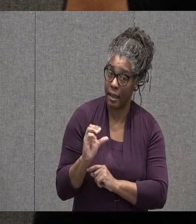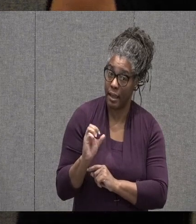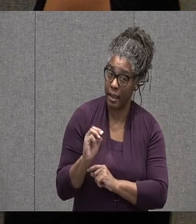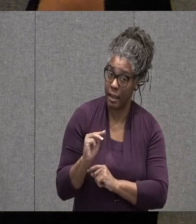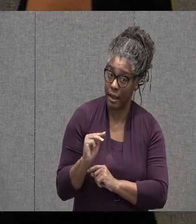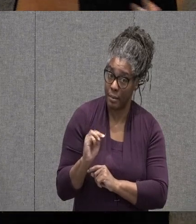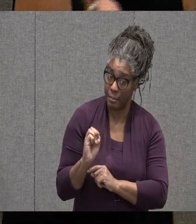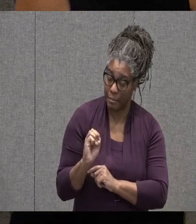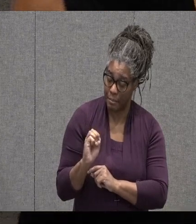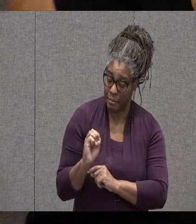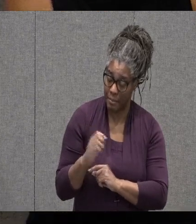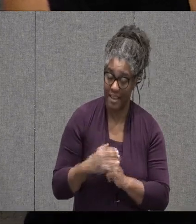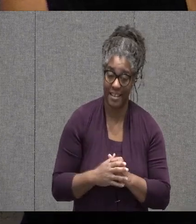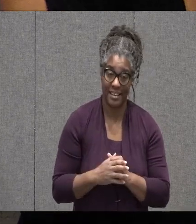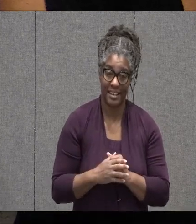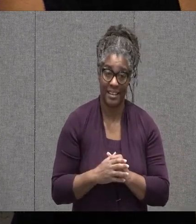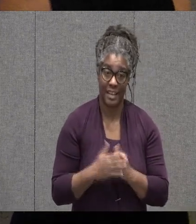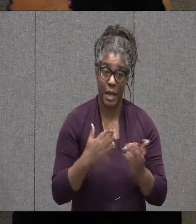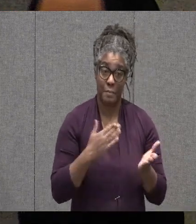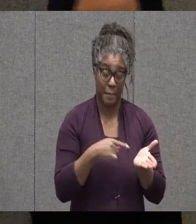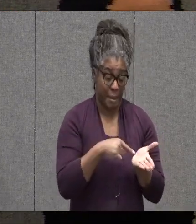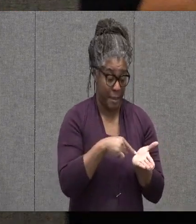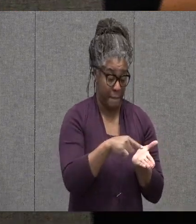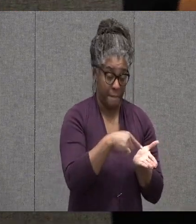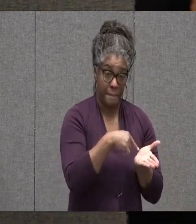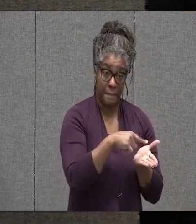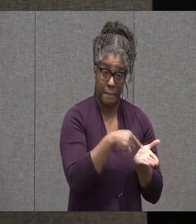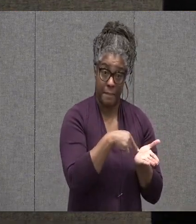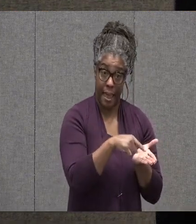Maybe you're paid for something. That's a good one.